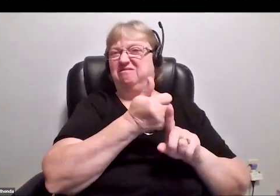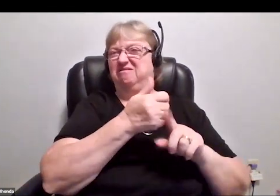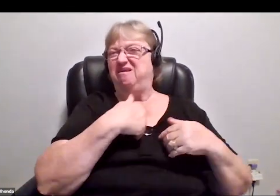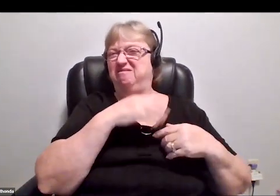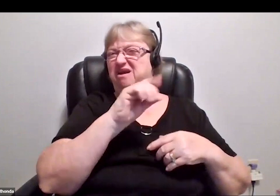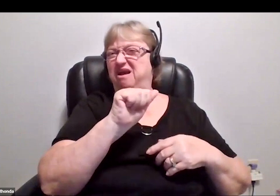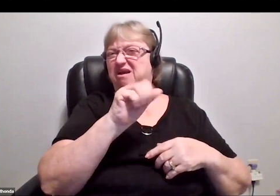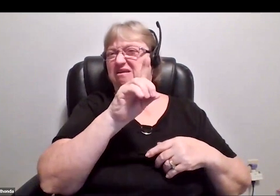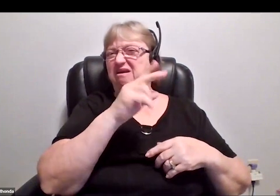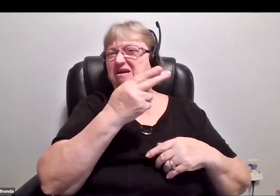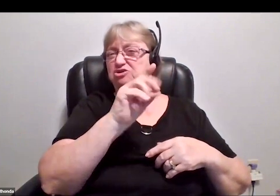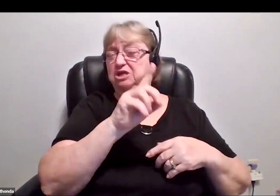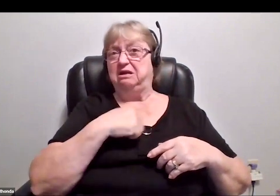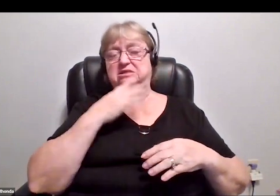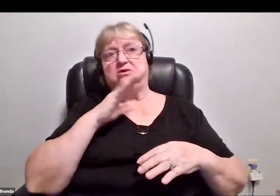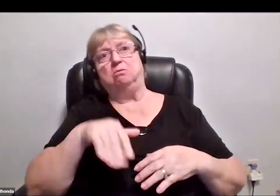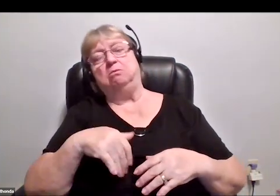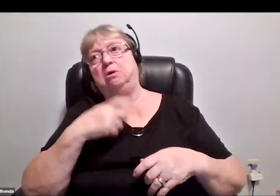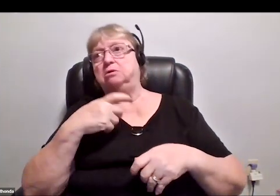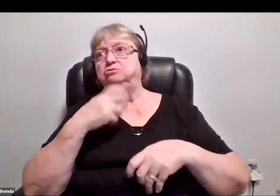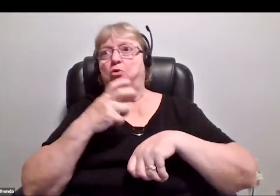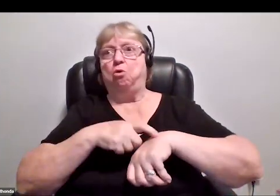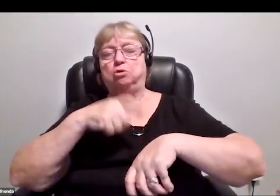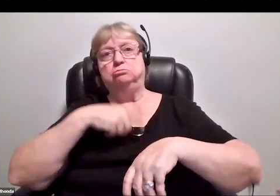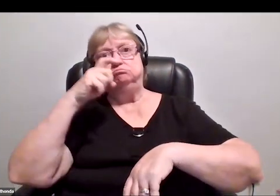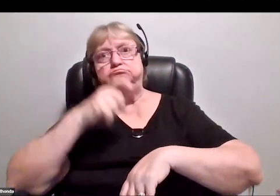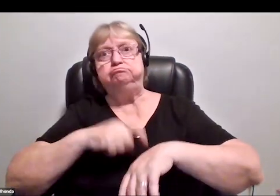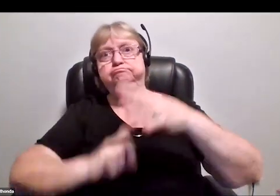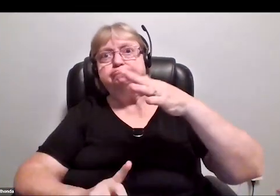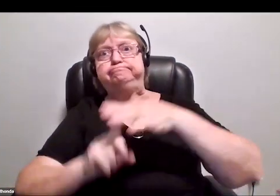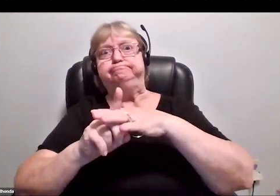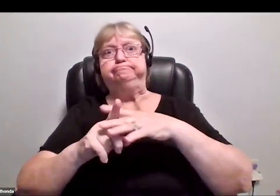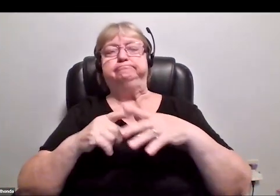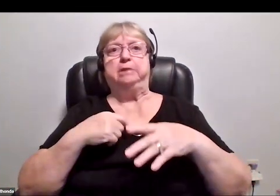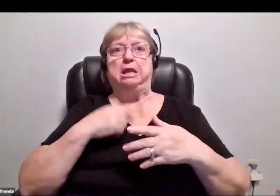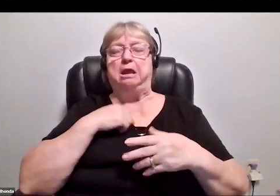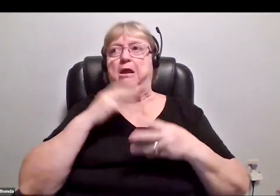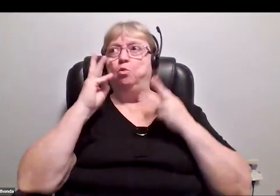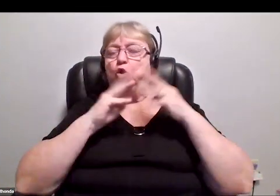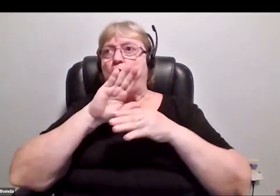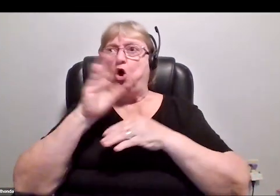to show up on time and pick my kids up from school, and I worried all day about missing appointments, so it was really hard to focus on anything